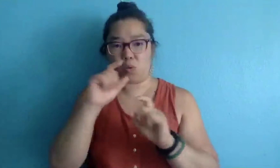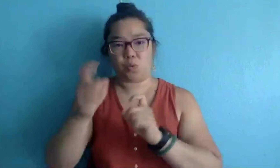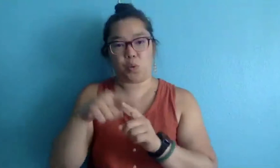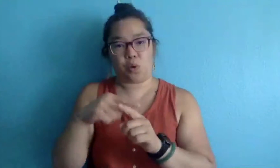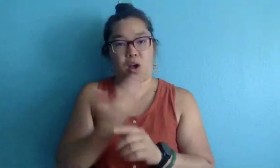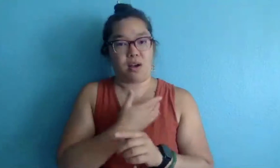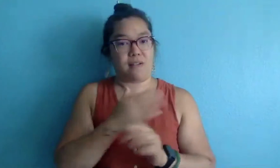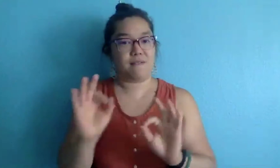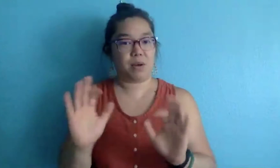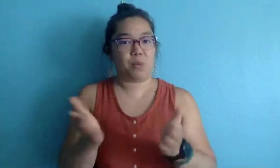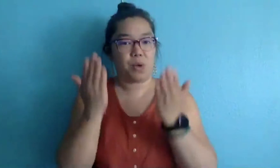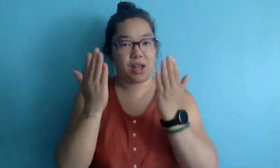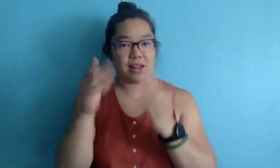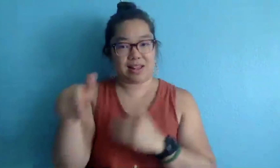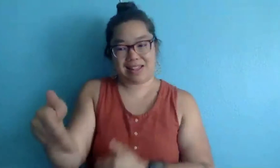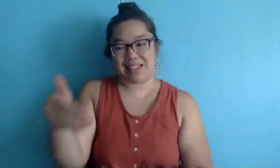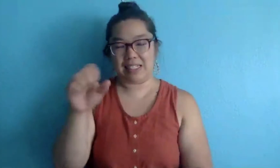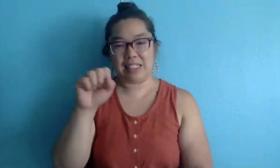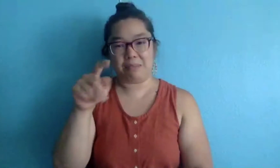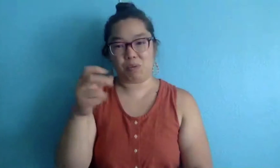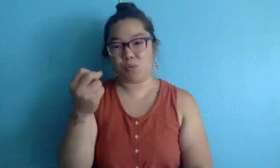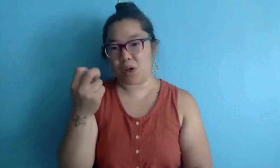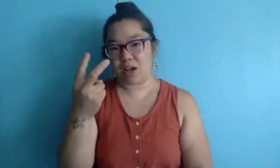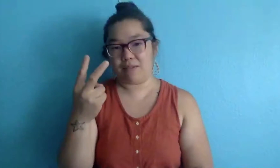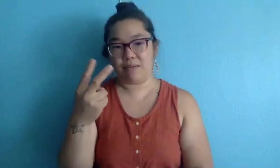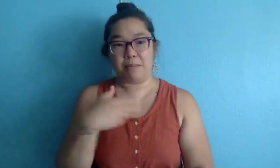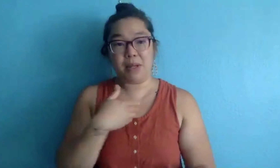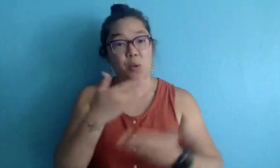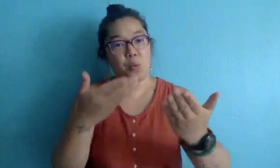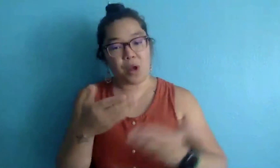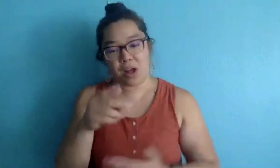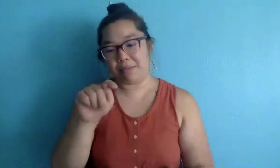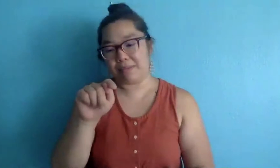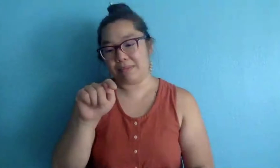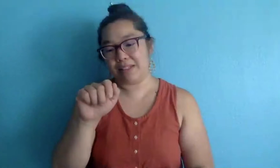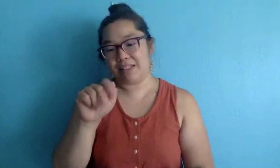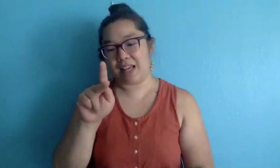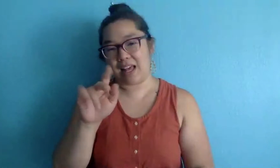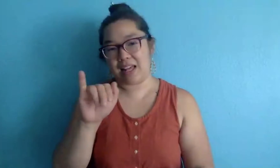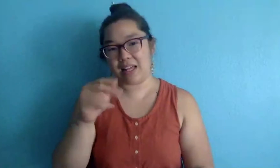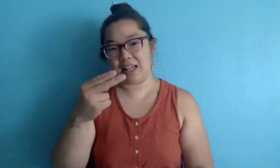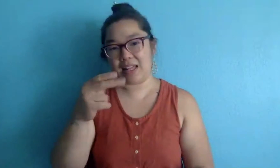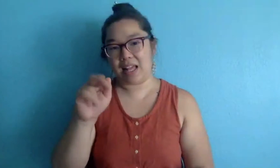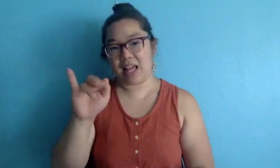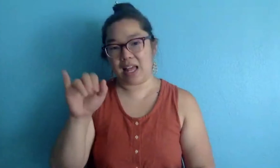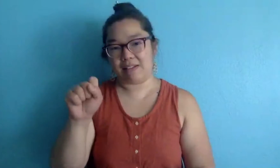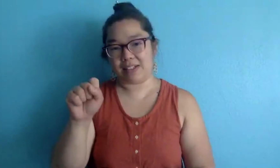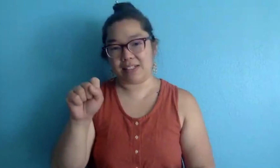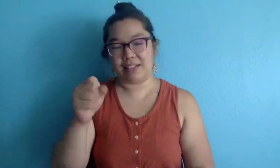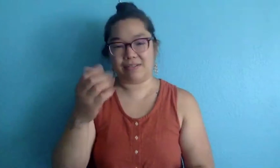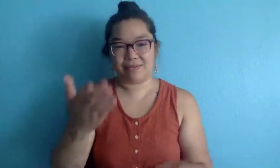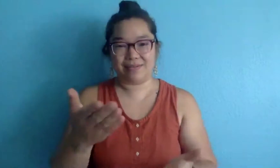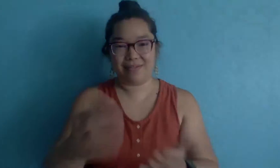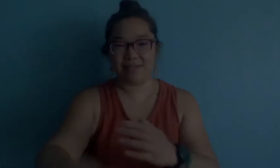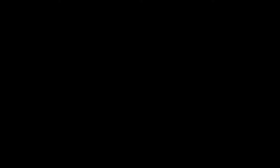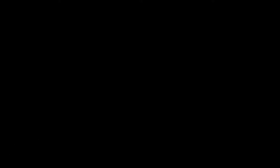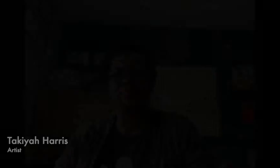who have contributed their artwork to our upcoming fundraiser on September 12th. I'd like to give a warm welcome to Takiyah Harris. Takiyah?